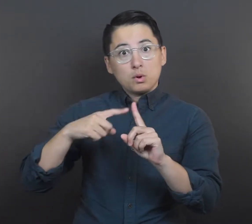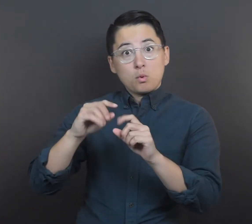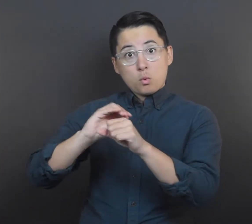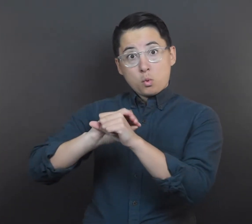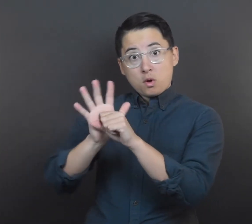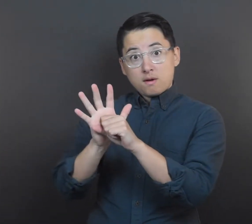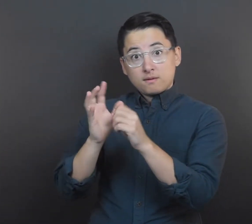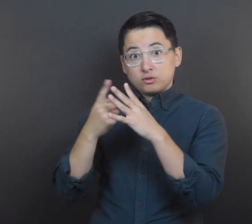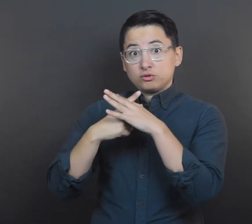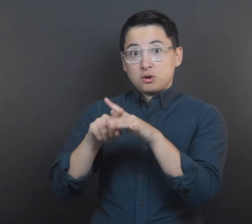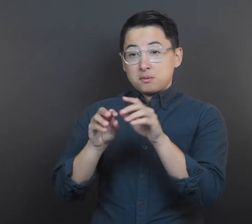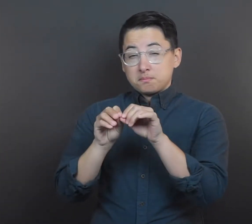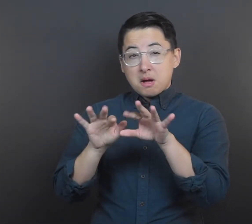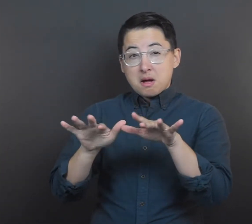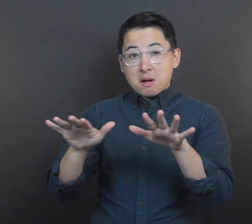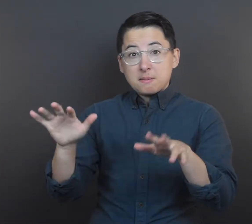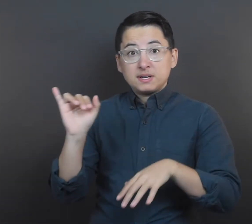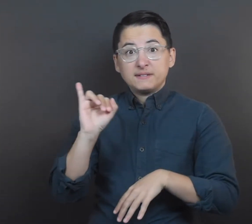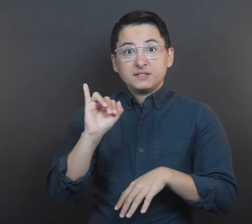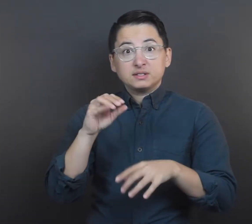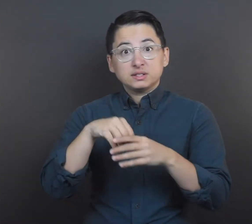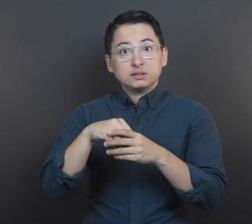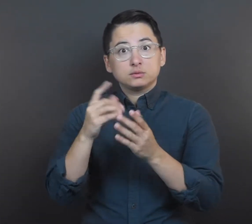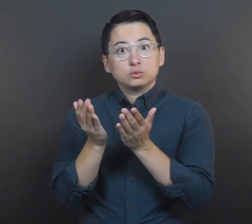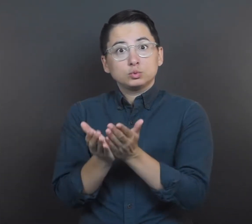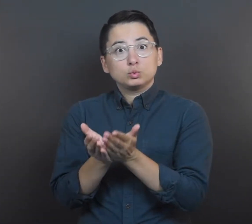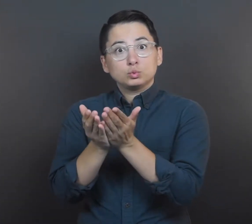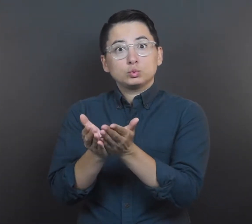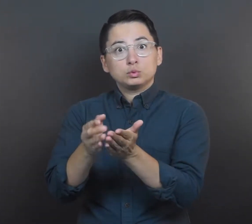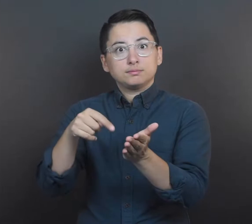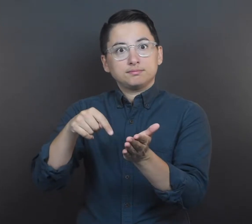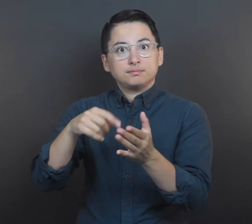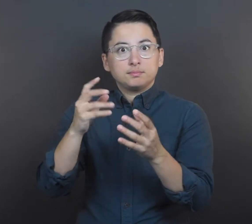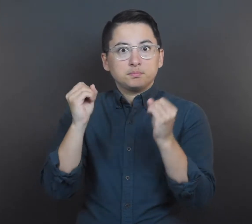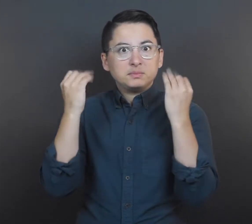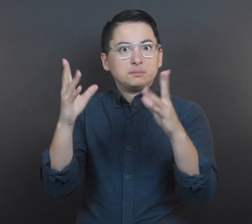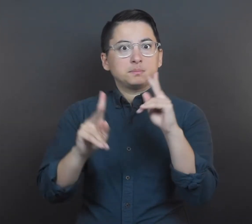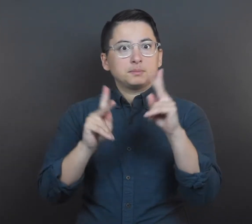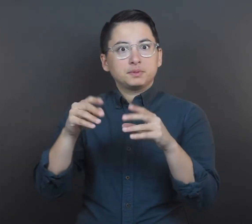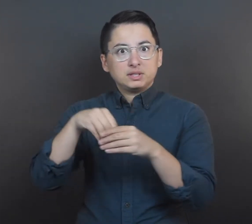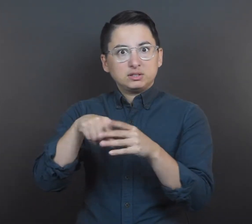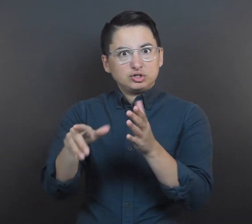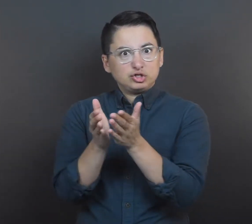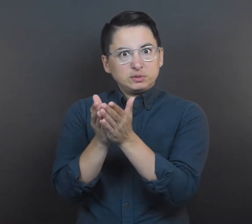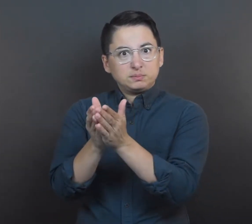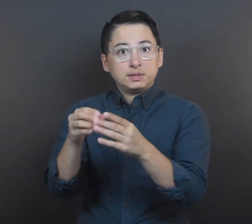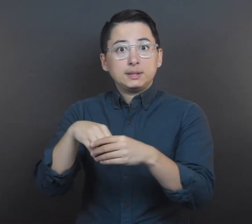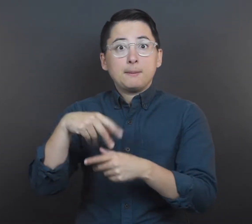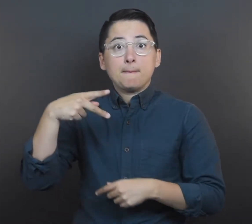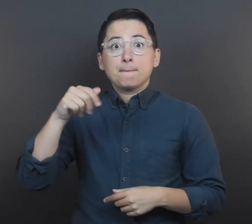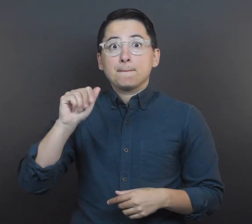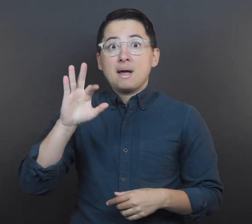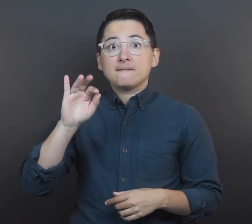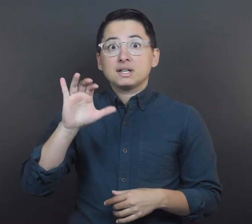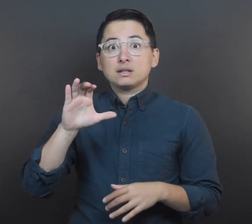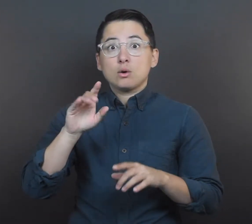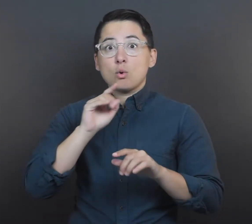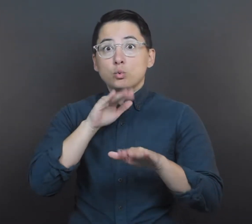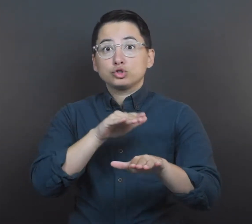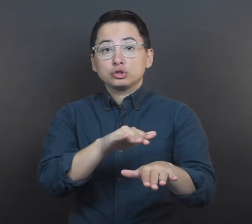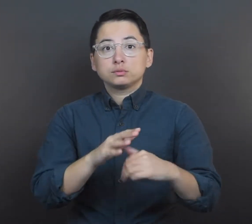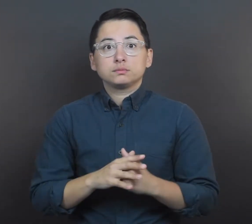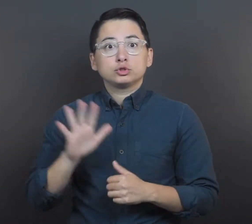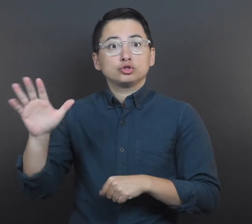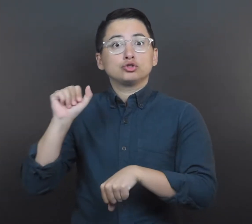But when COVID-19 began sickening passengers on a cruise ship in the Pacific, her job as an